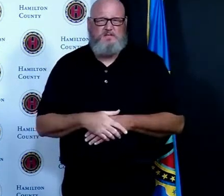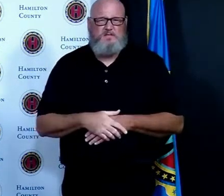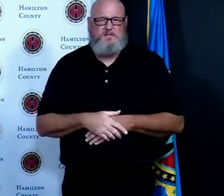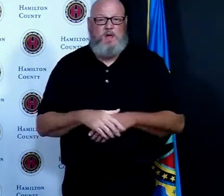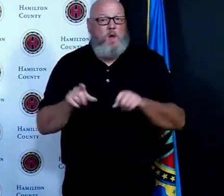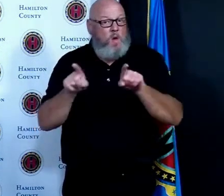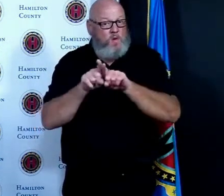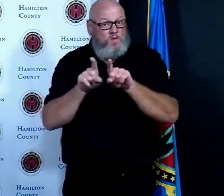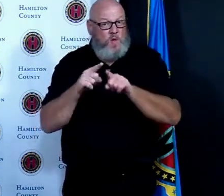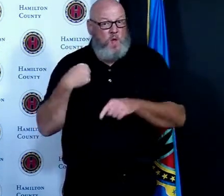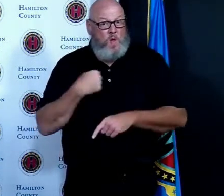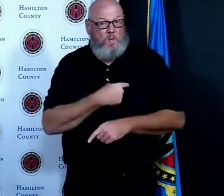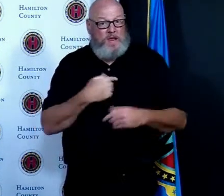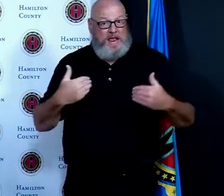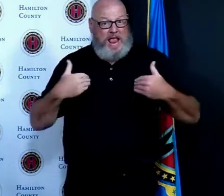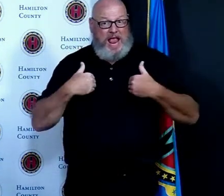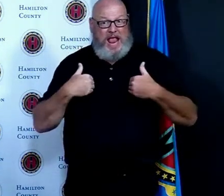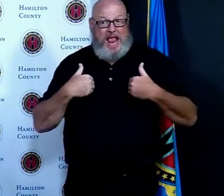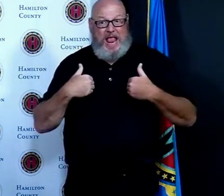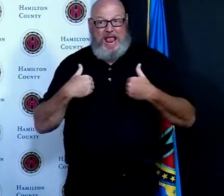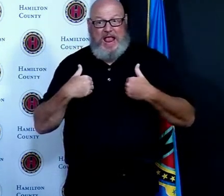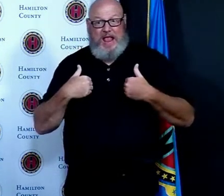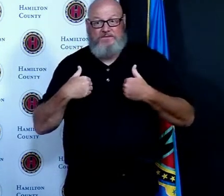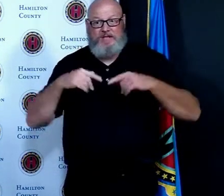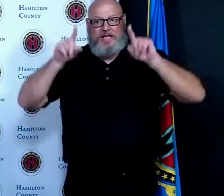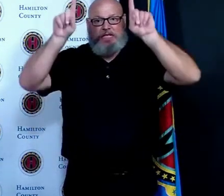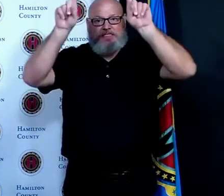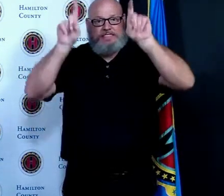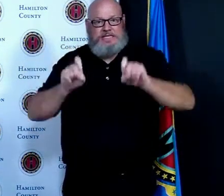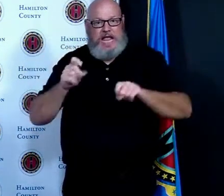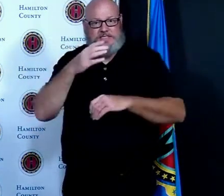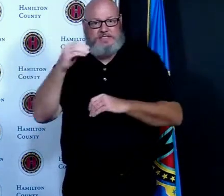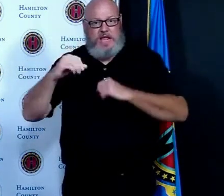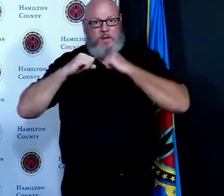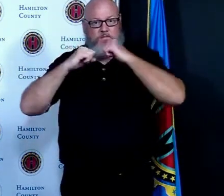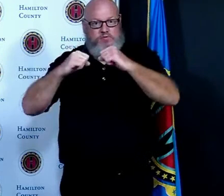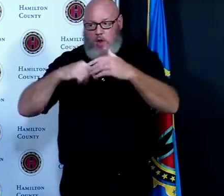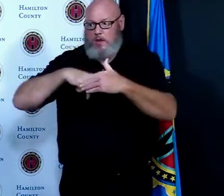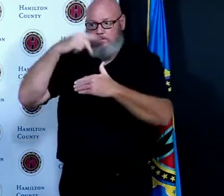funded by Hamilton County all of the locations including a link to the Test and Protect